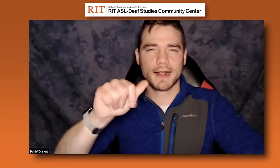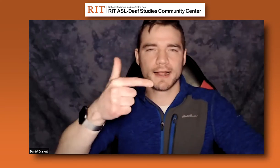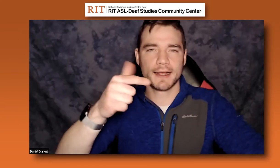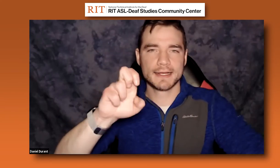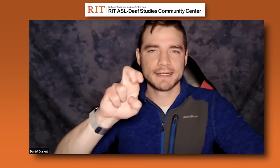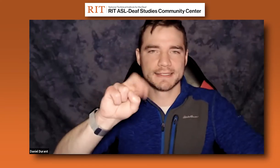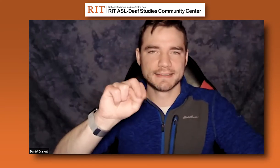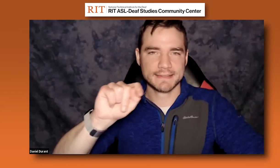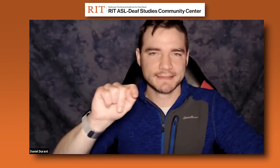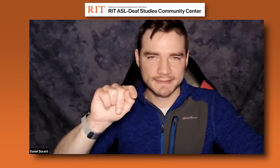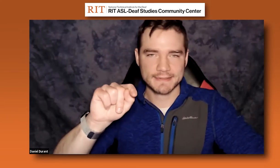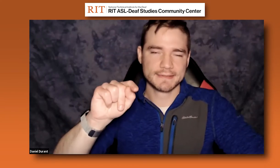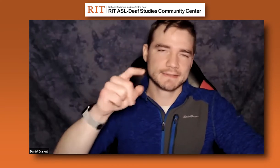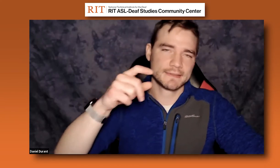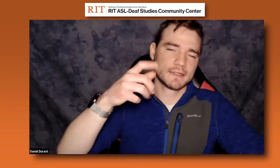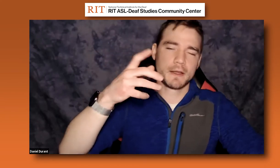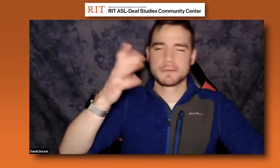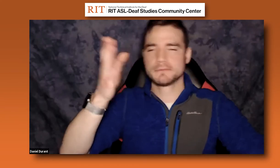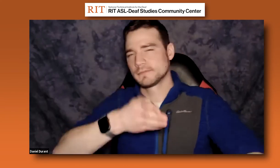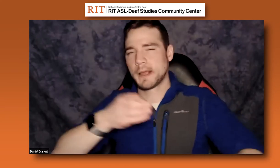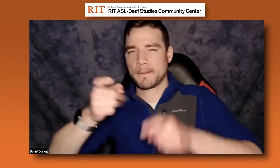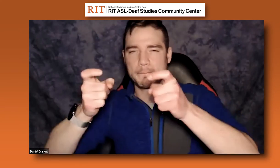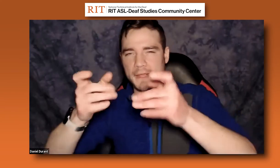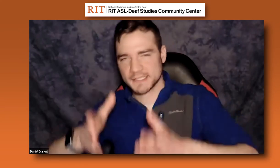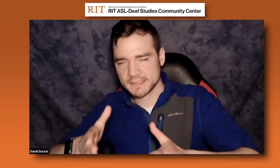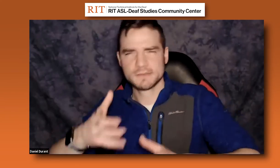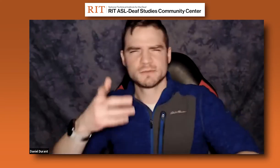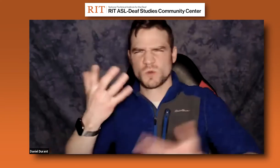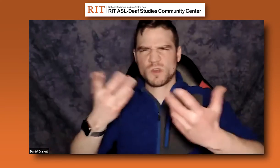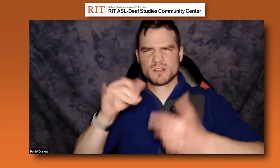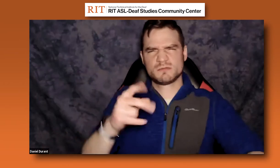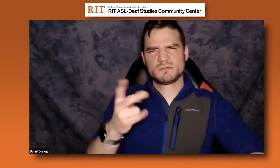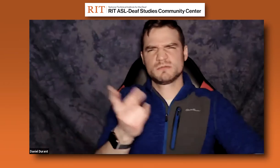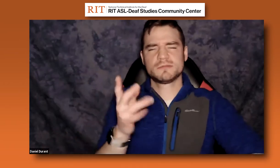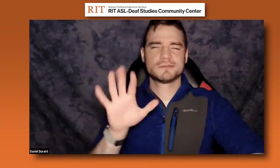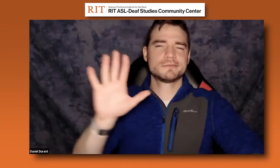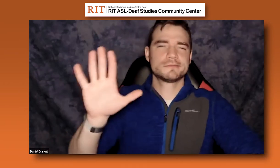which is sort of like an agent, an agent/manager,